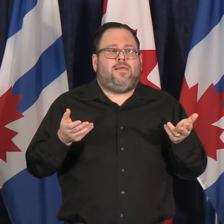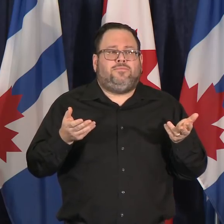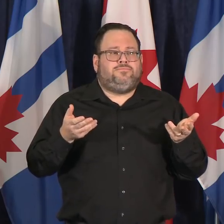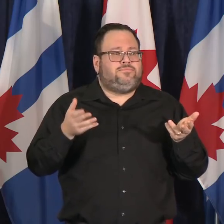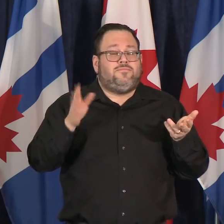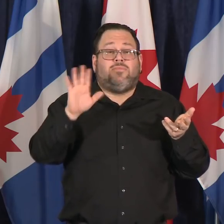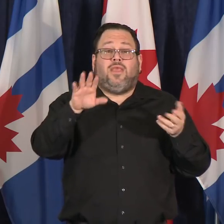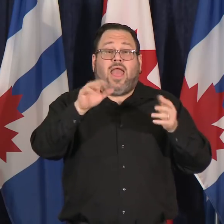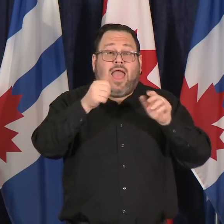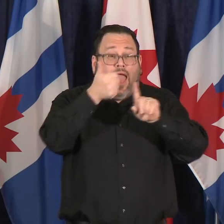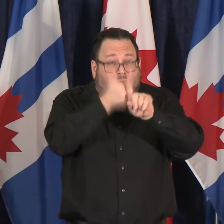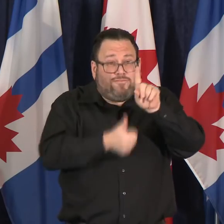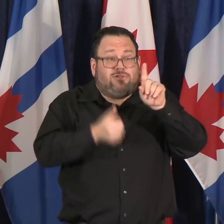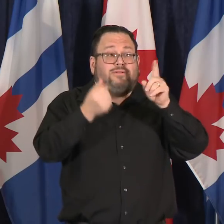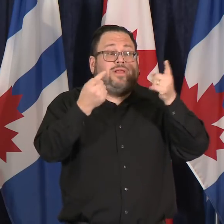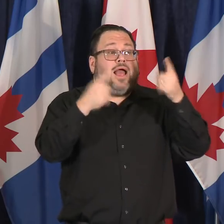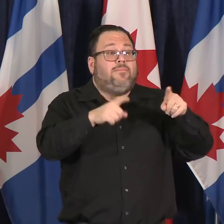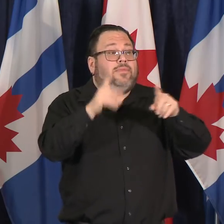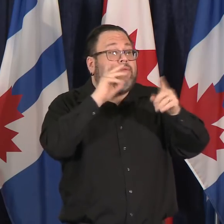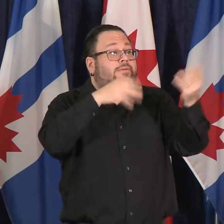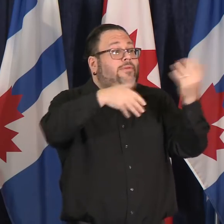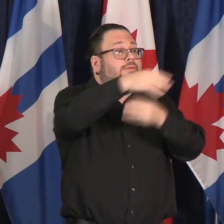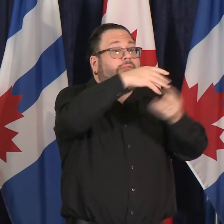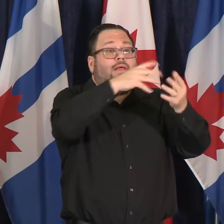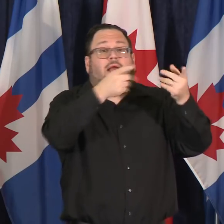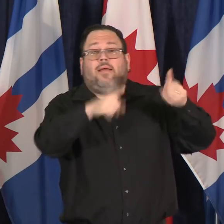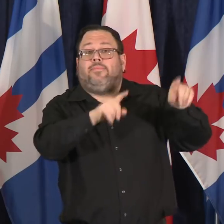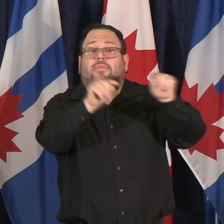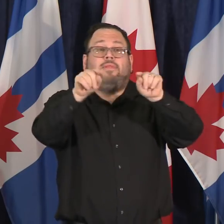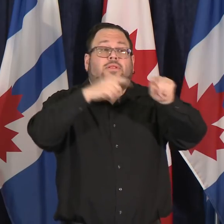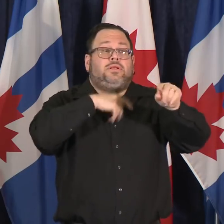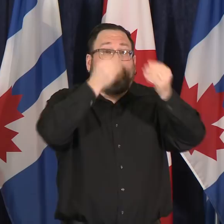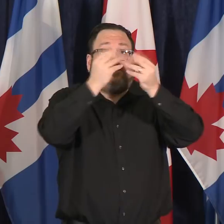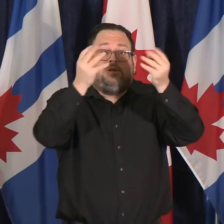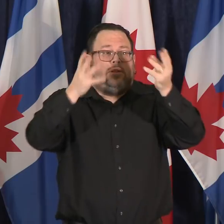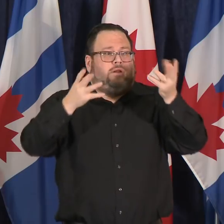circulation within a community then you have circulation within a community so